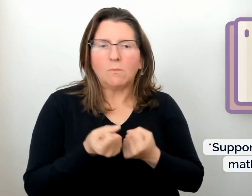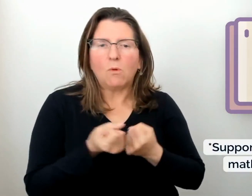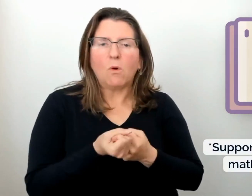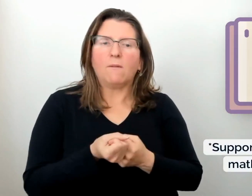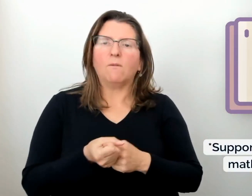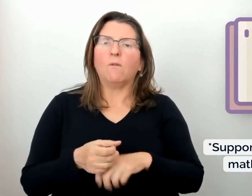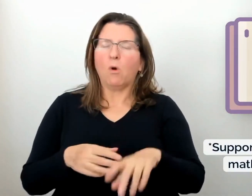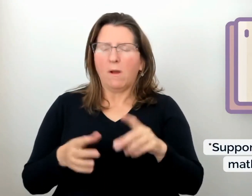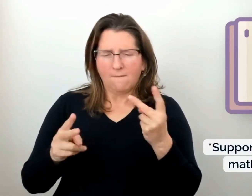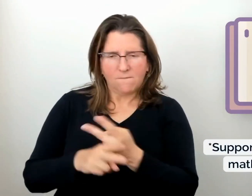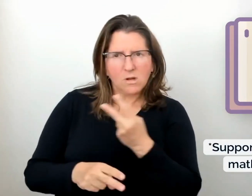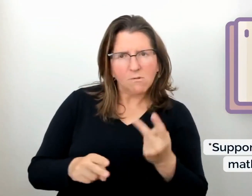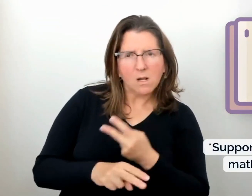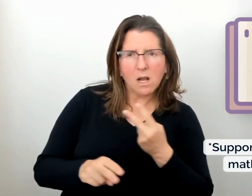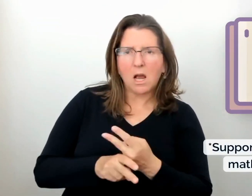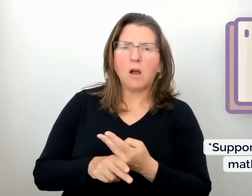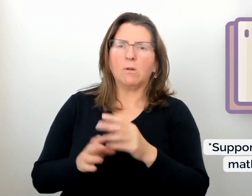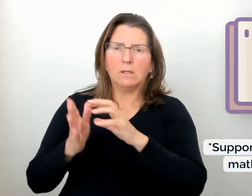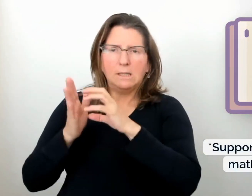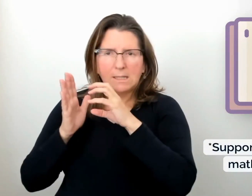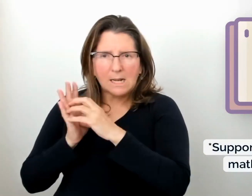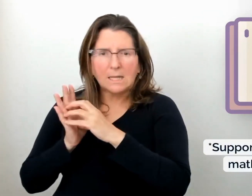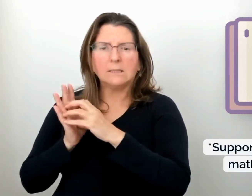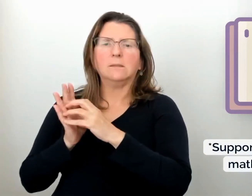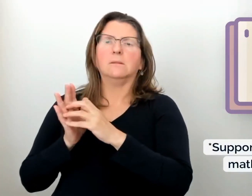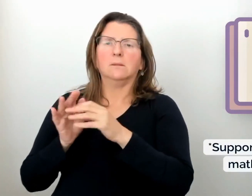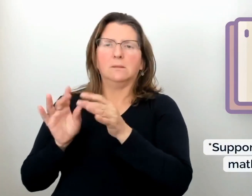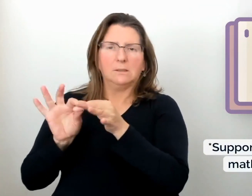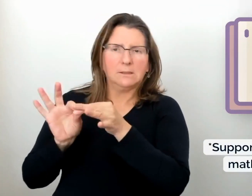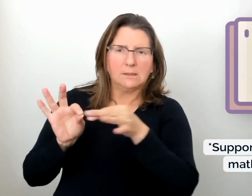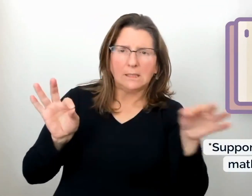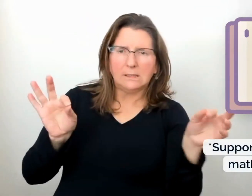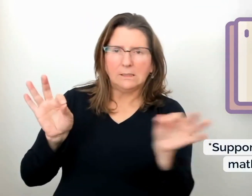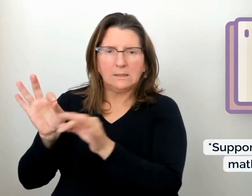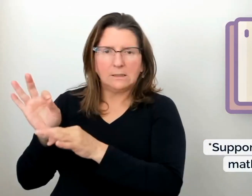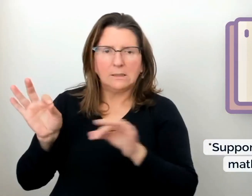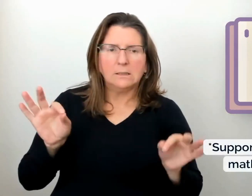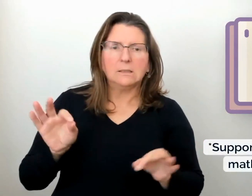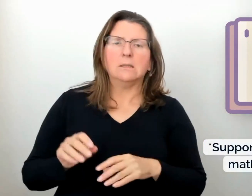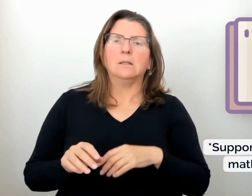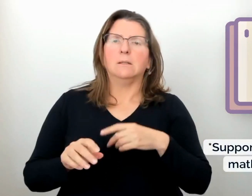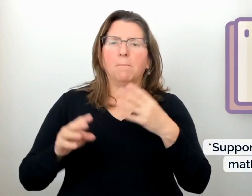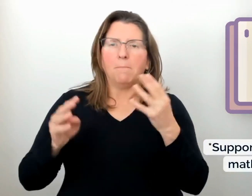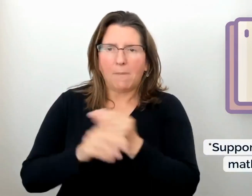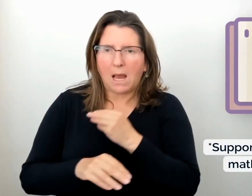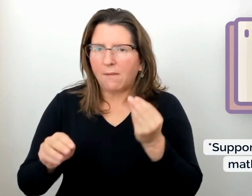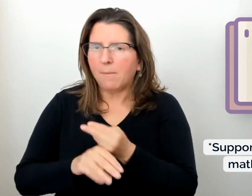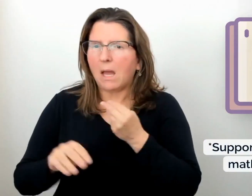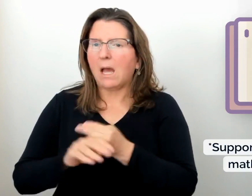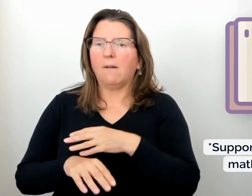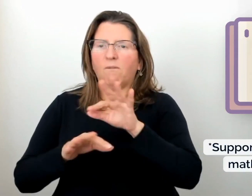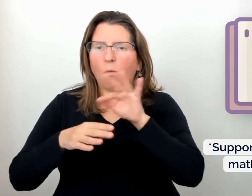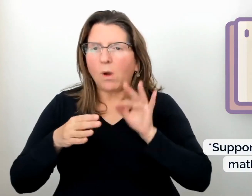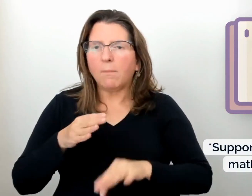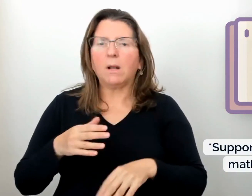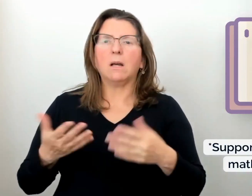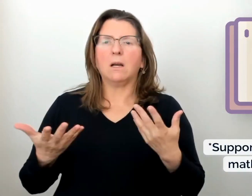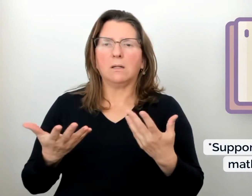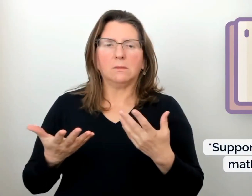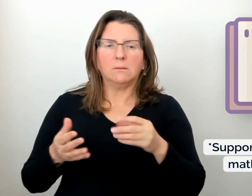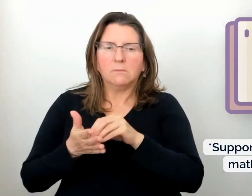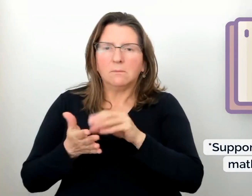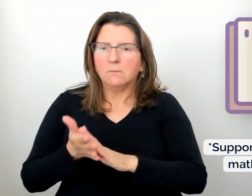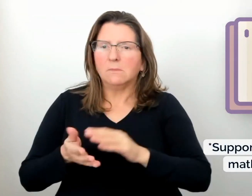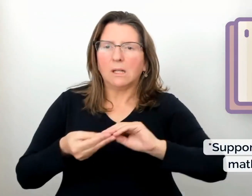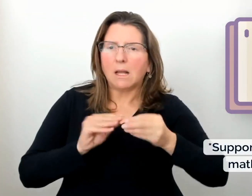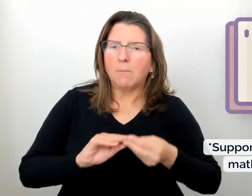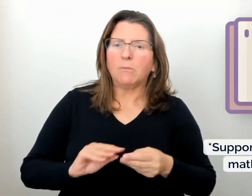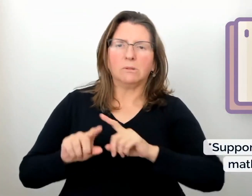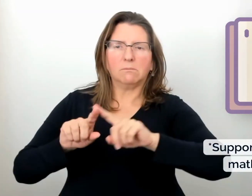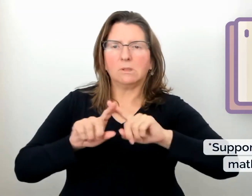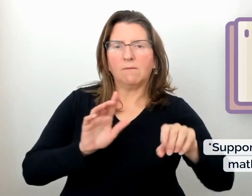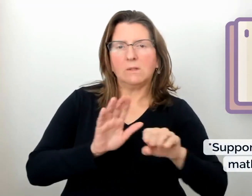This can support the child in decoding text, mathematical formula, notation and symbols.